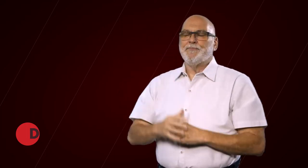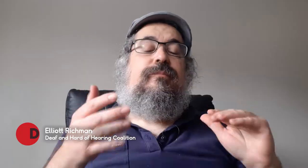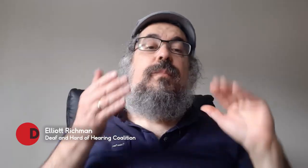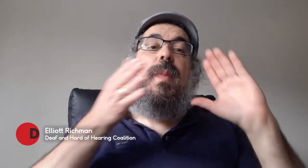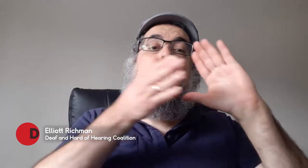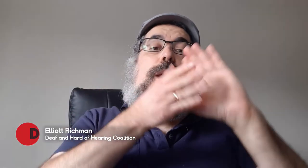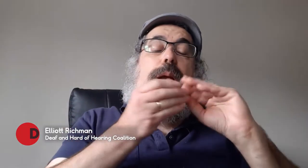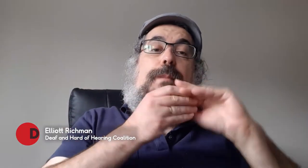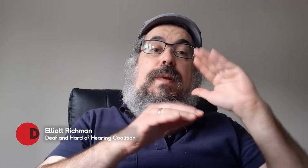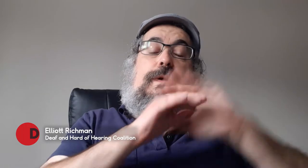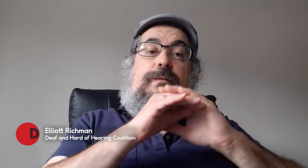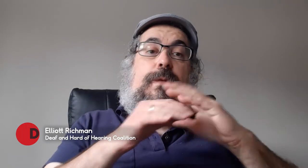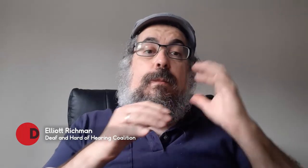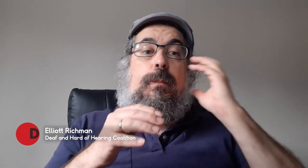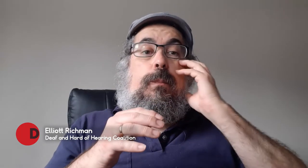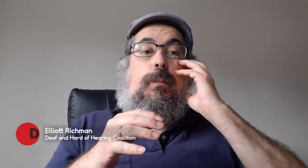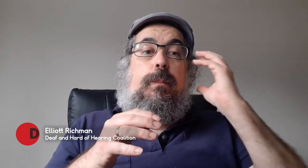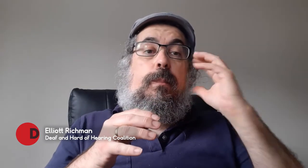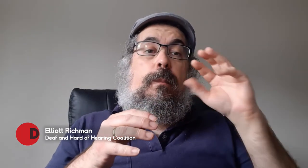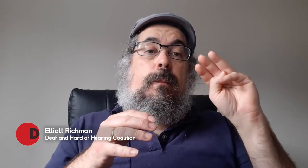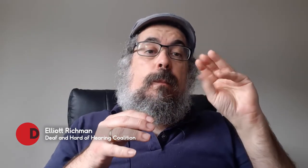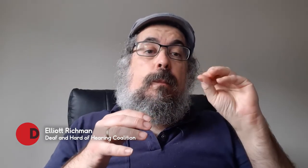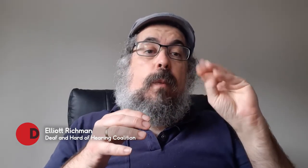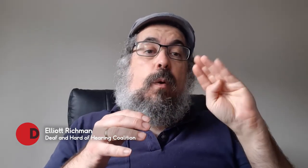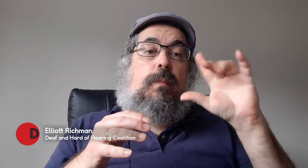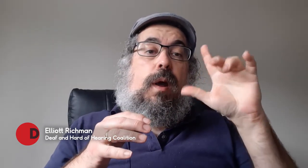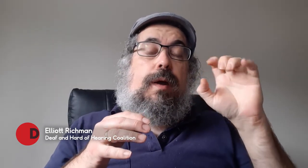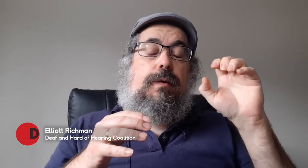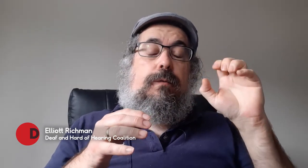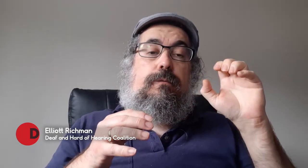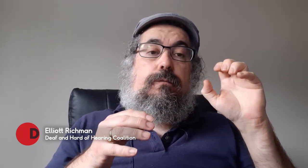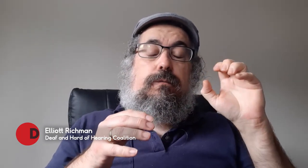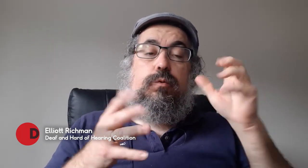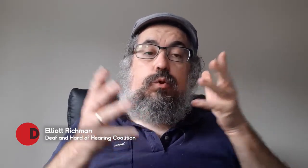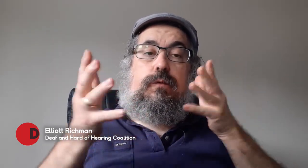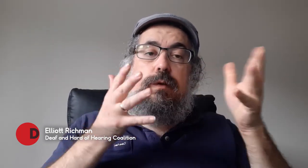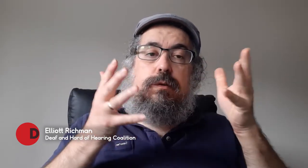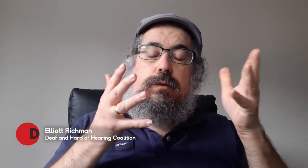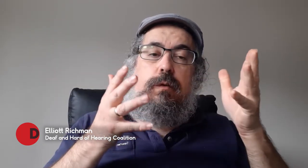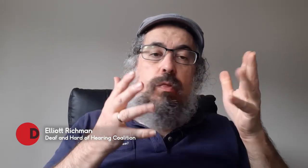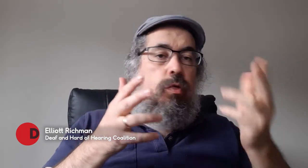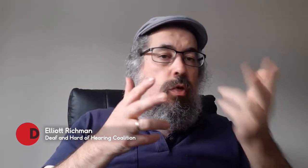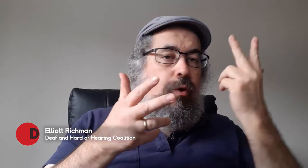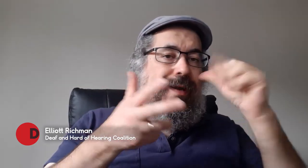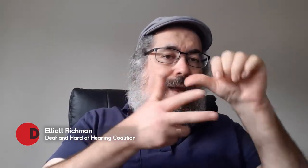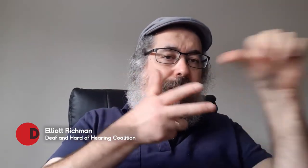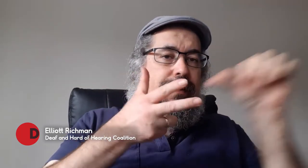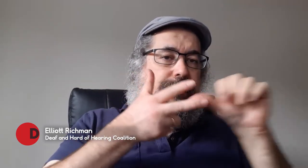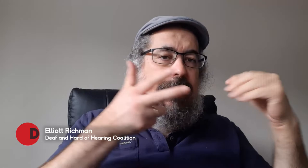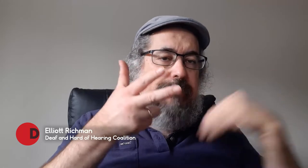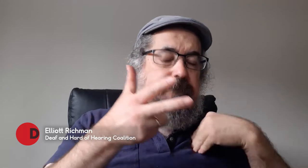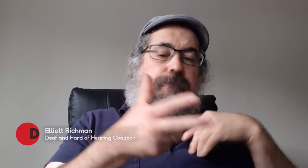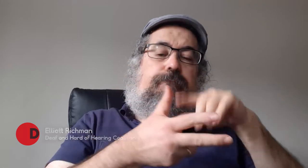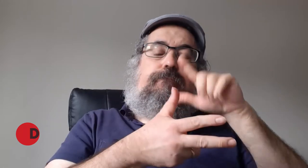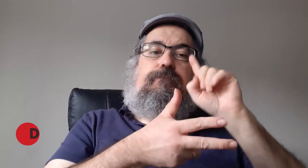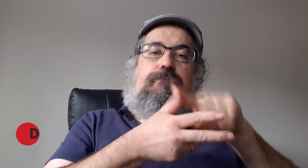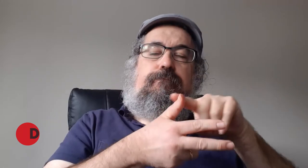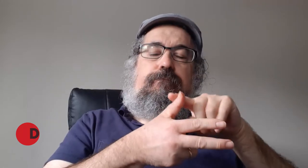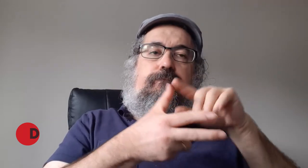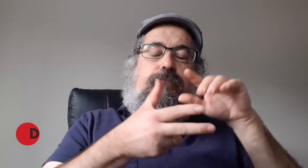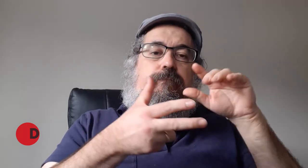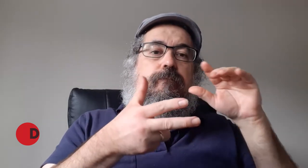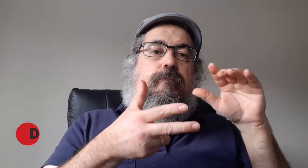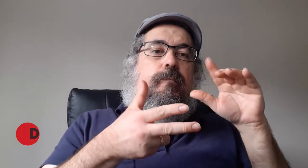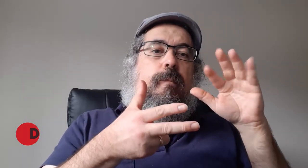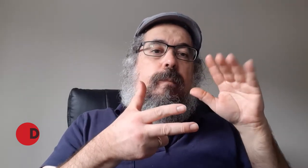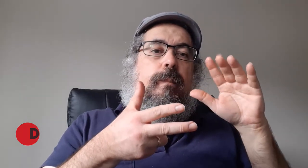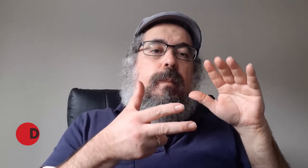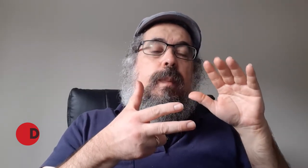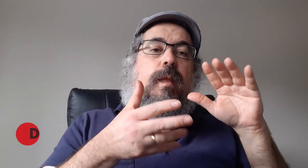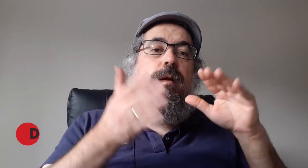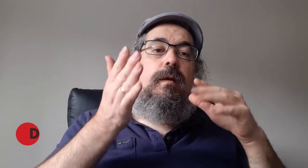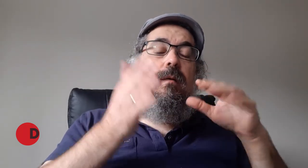They asked for comments on mobile services in three areas: how to